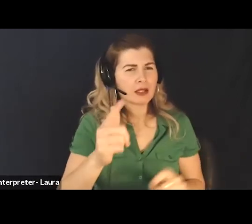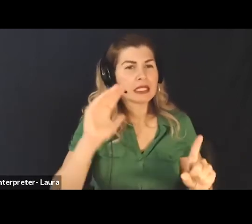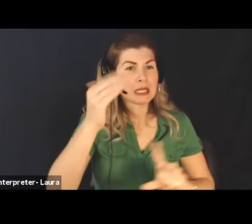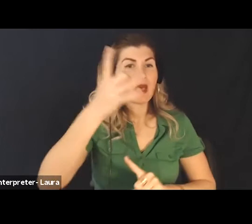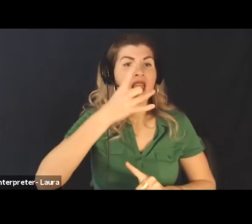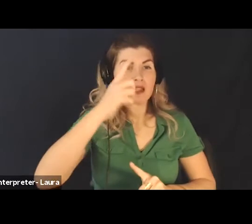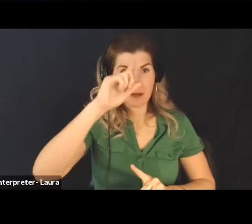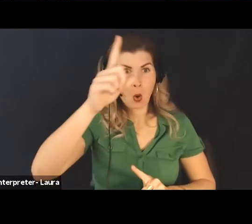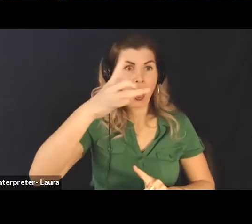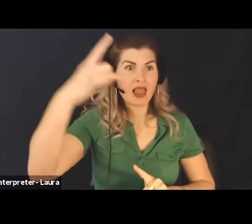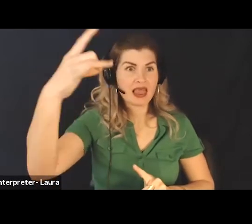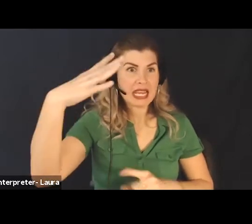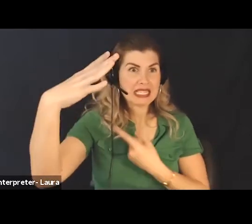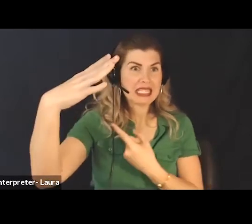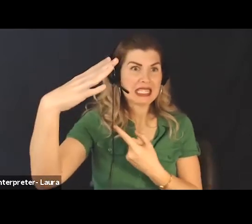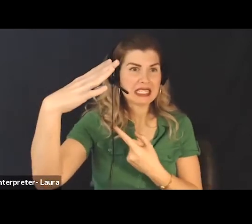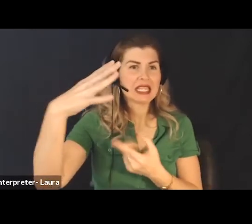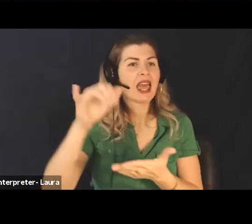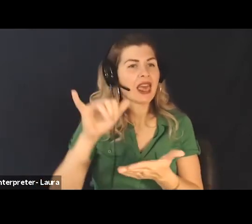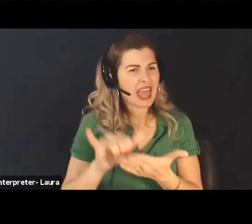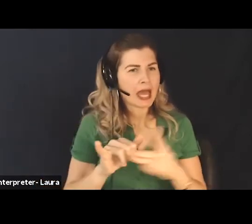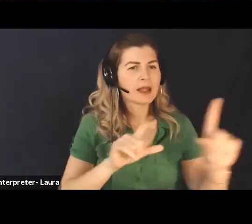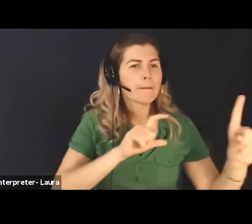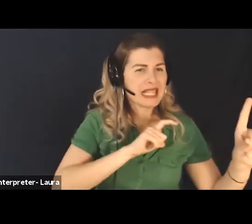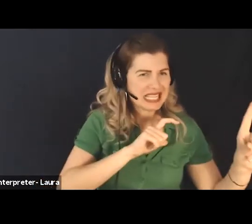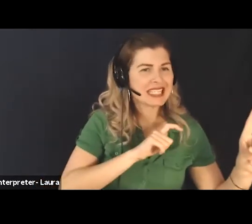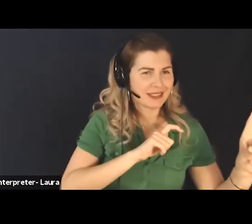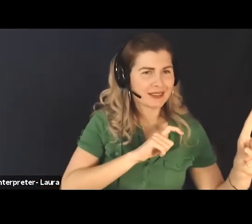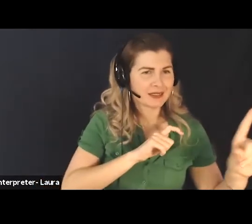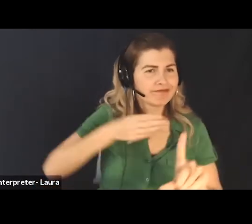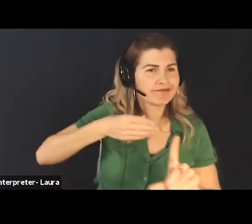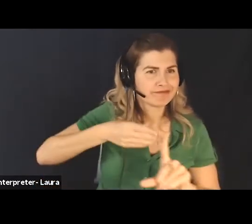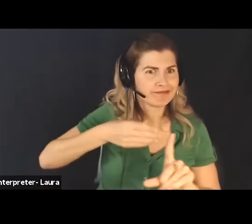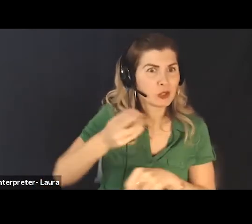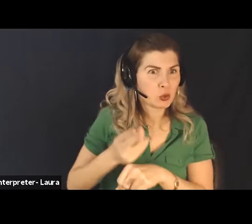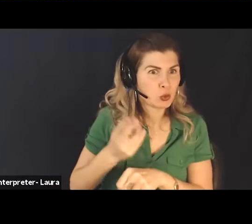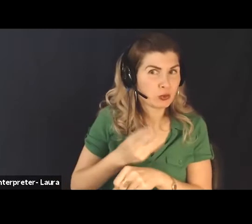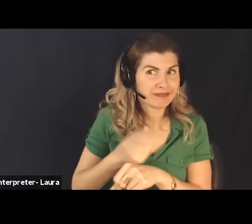exclusively a tool for the police. Before journalists establish that it